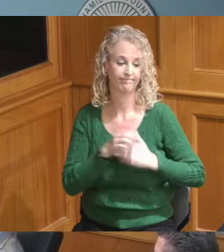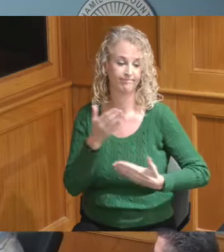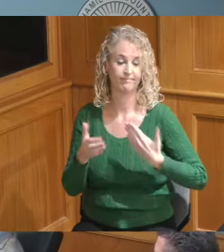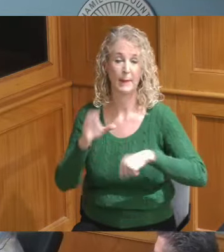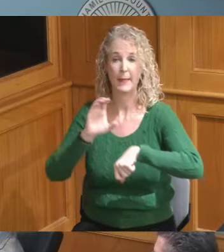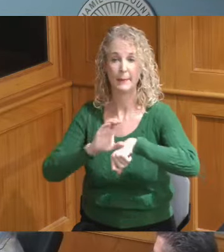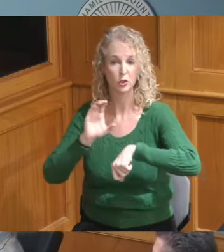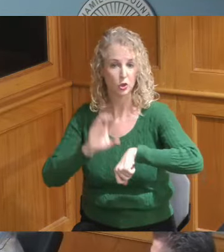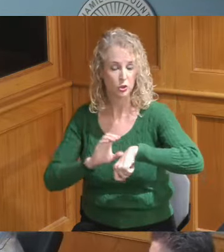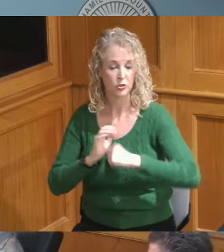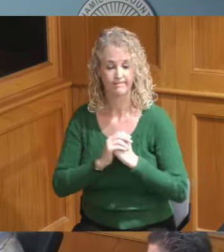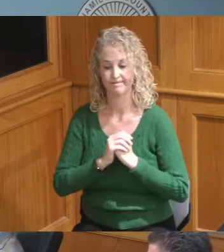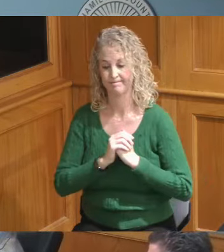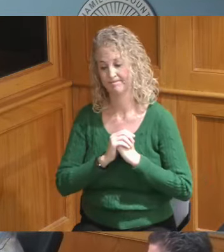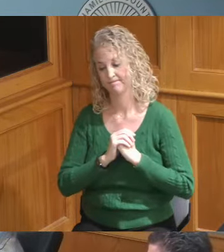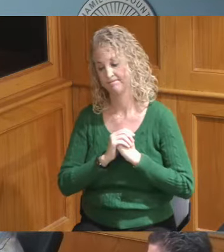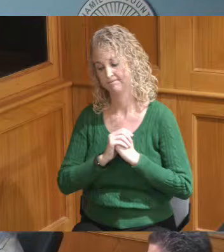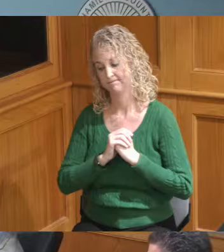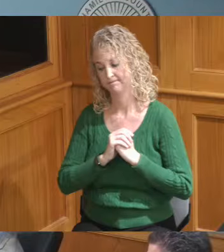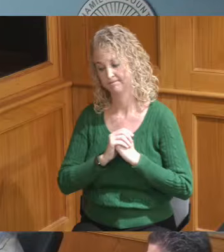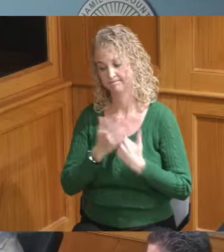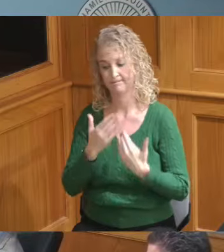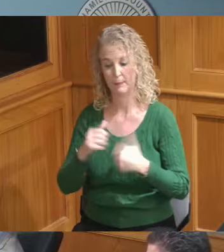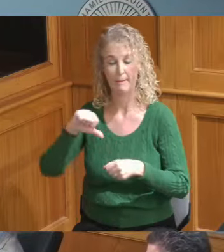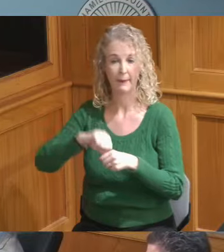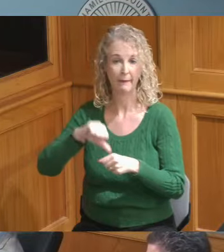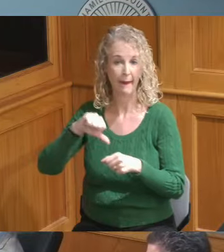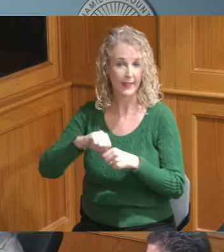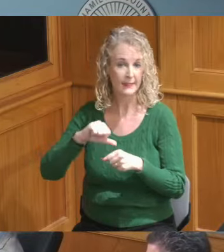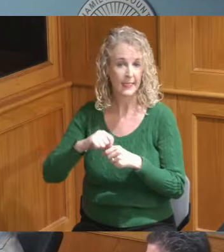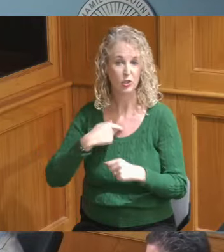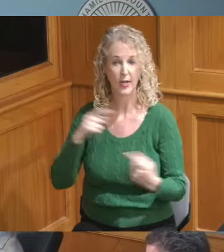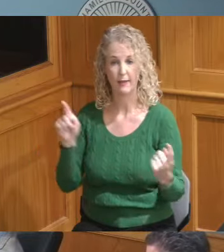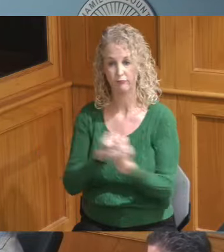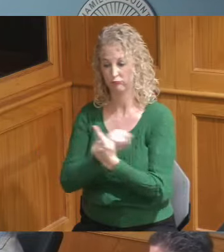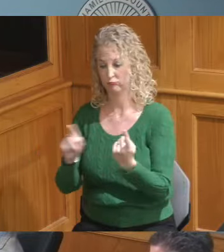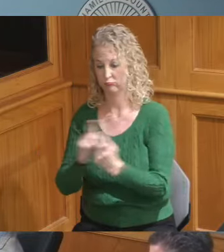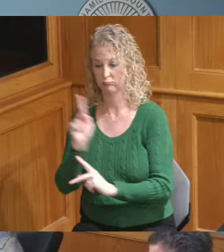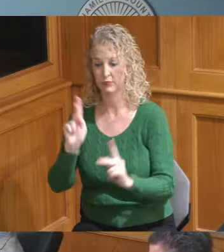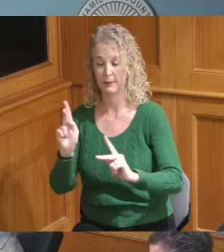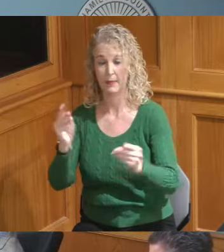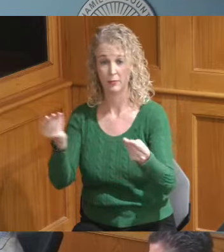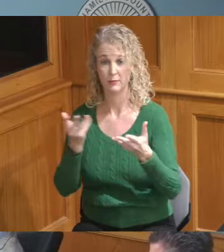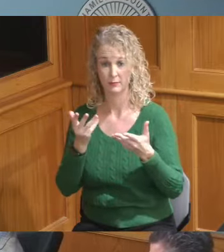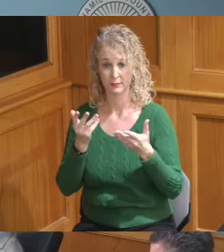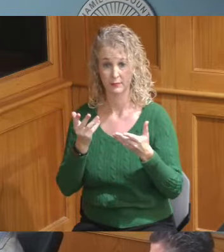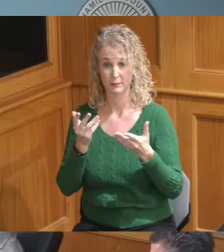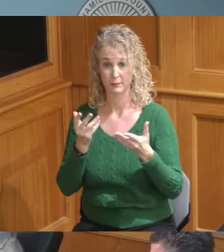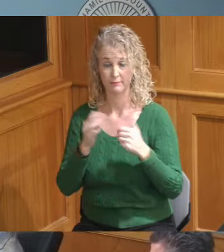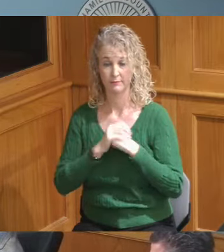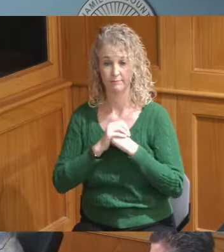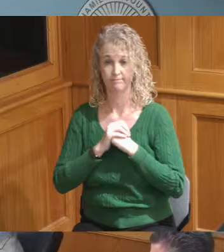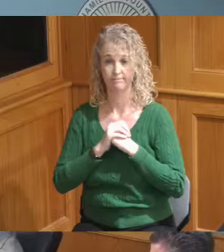of church, what I would hear from people at the gas station, people would stop me and talk about